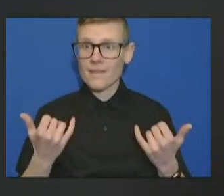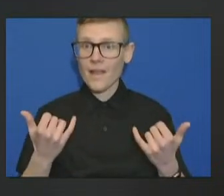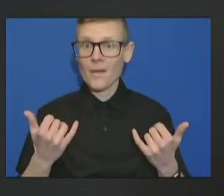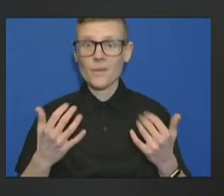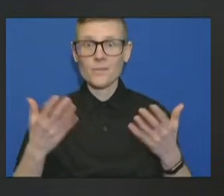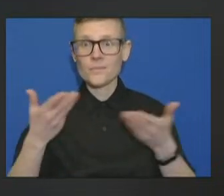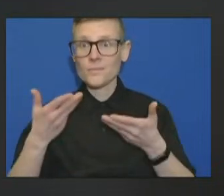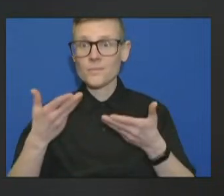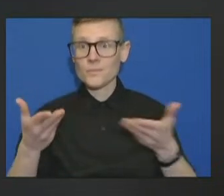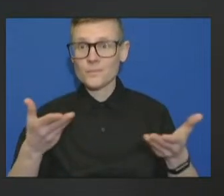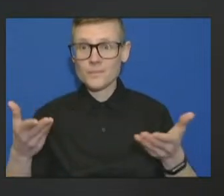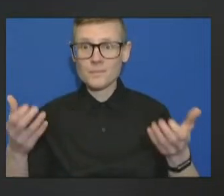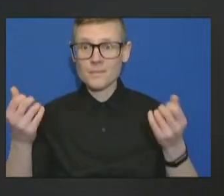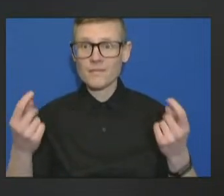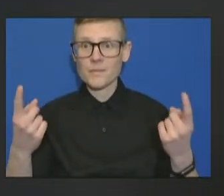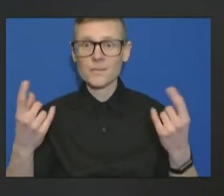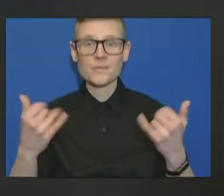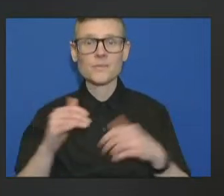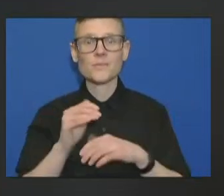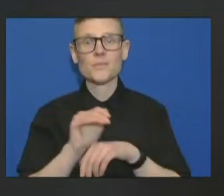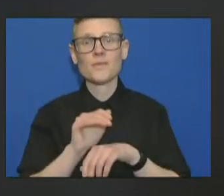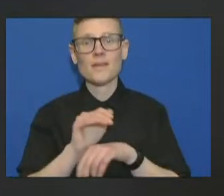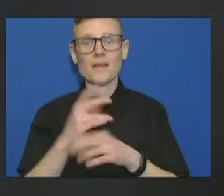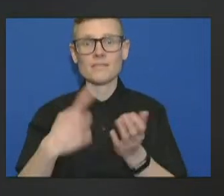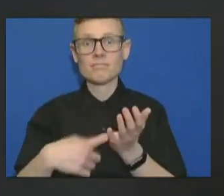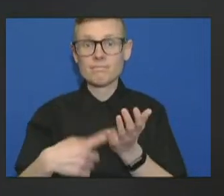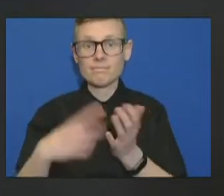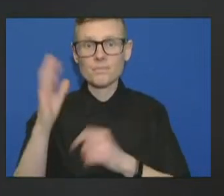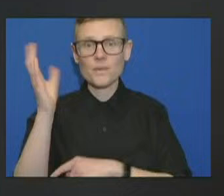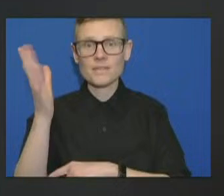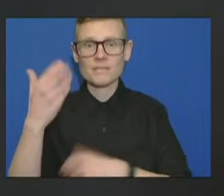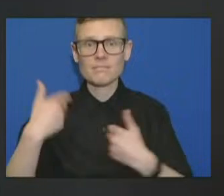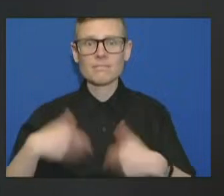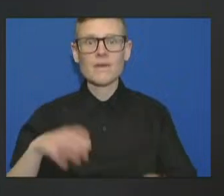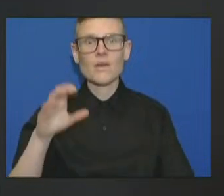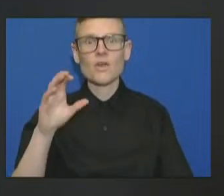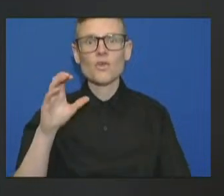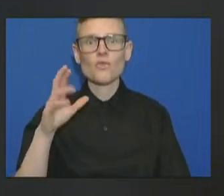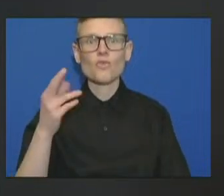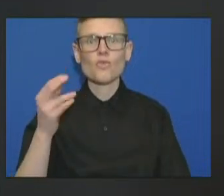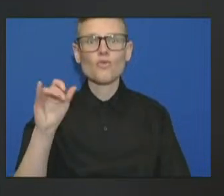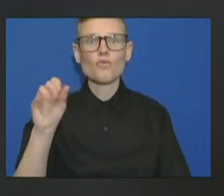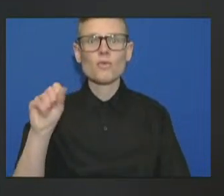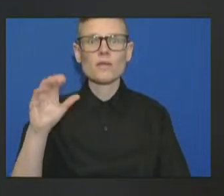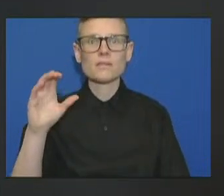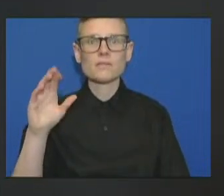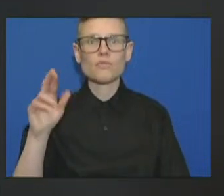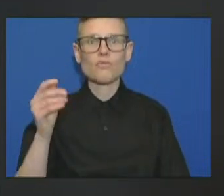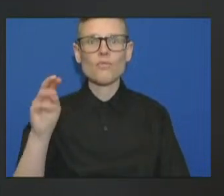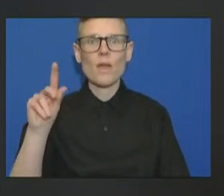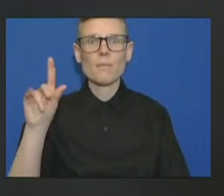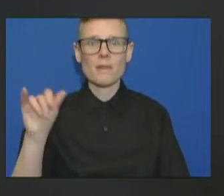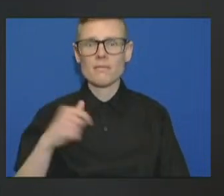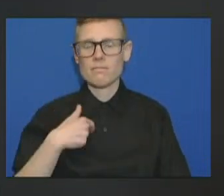Well, it looks like we're live now. Welcome, everybody, to tonight's discussion and